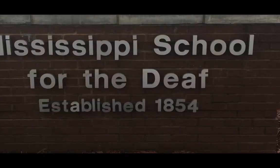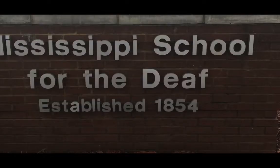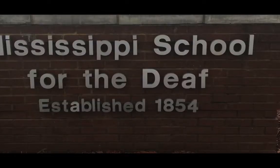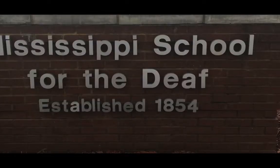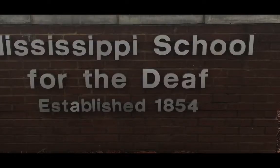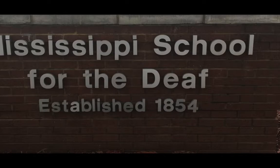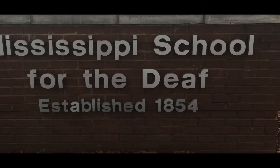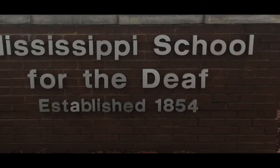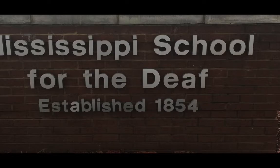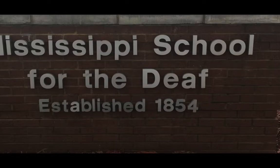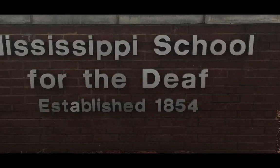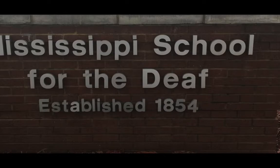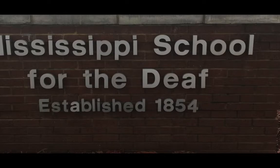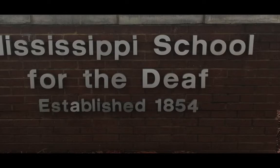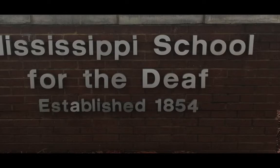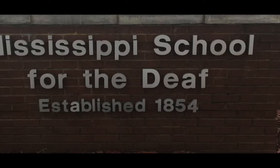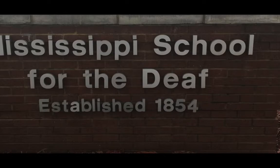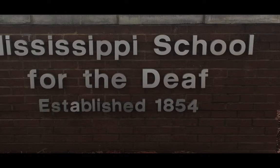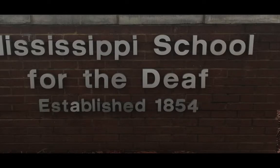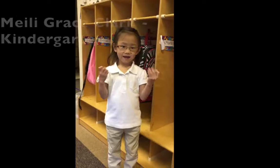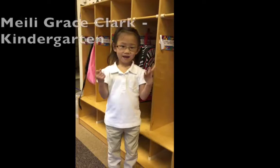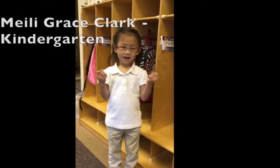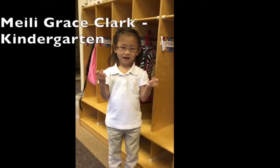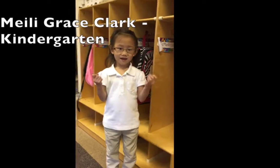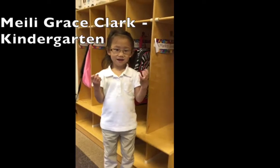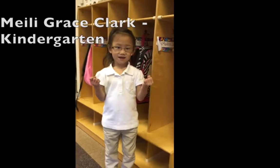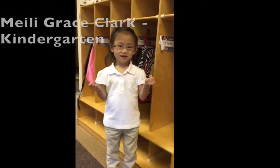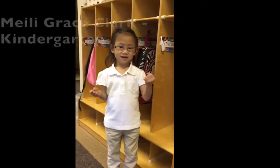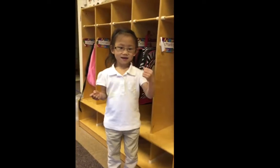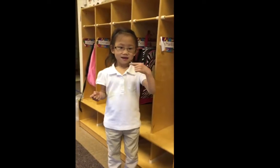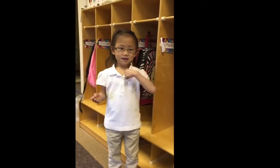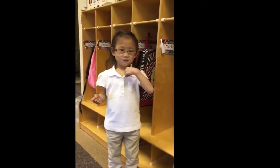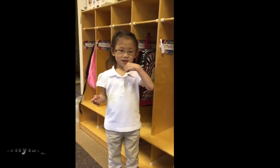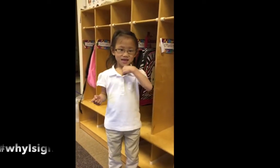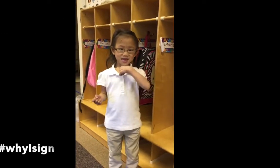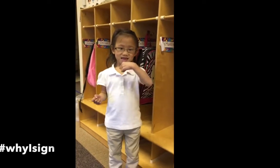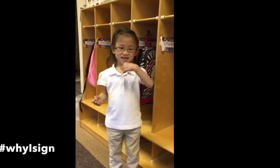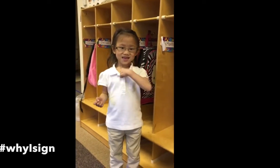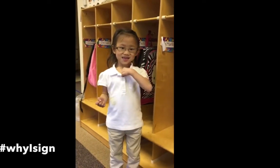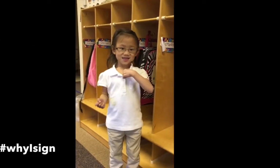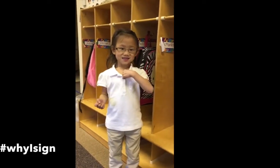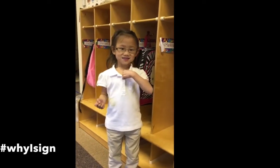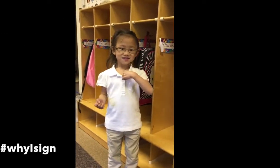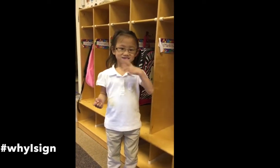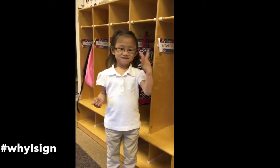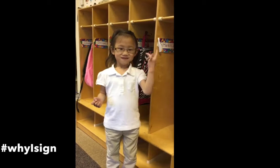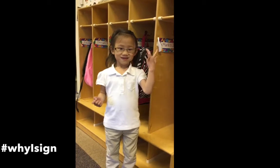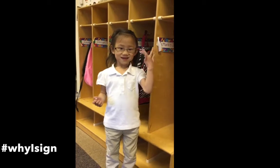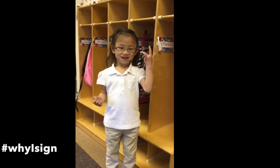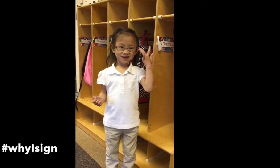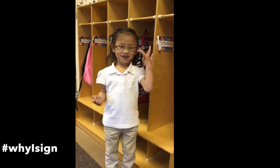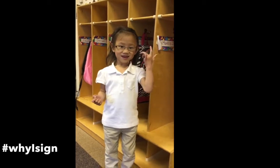I sign because I'm deaf. My brothers that also and we sign with each other.